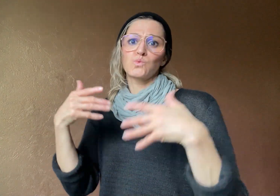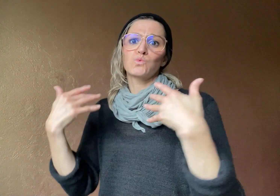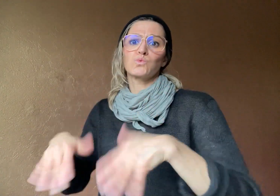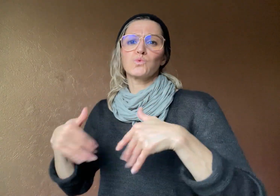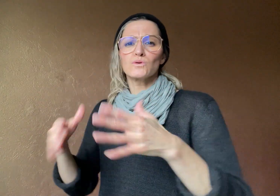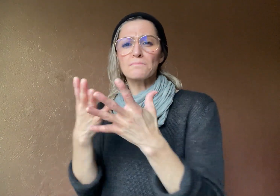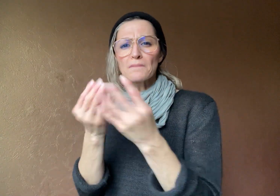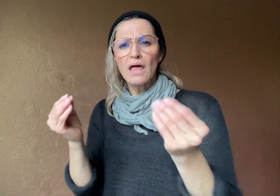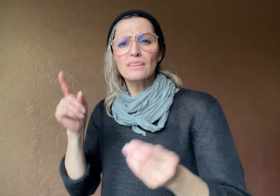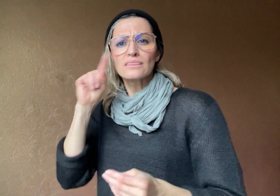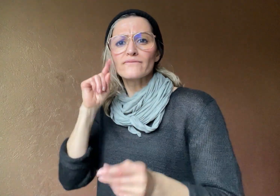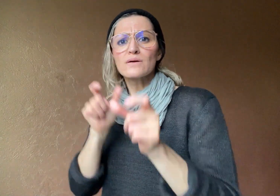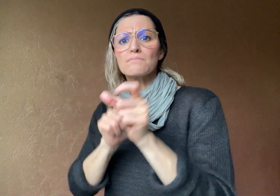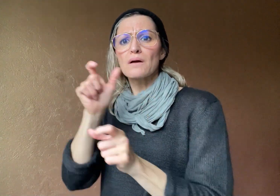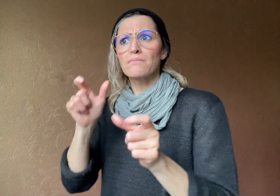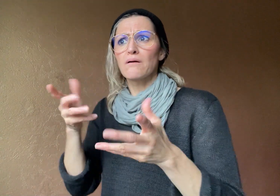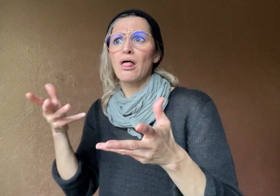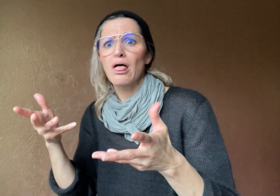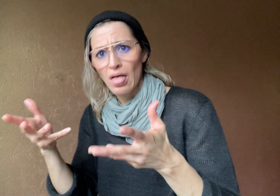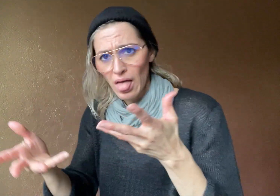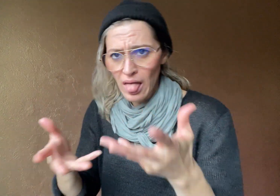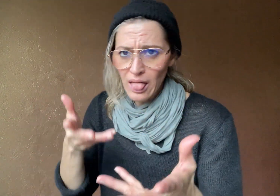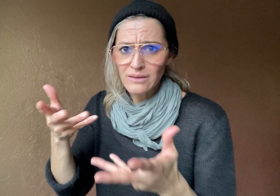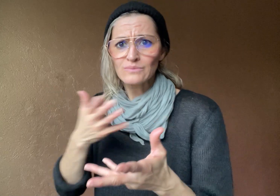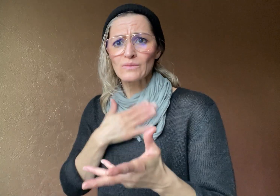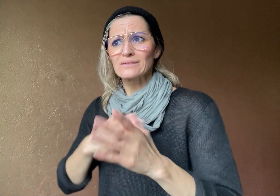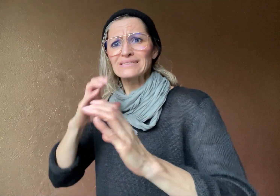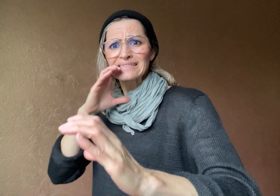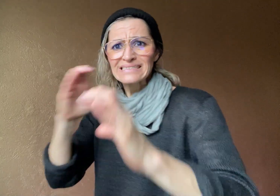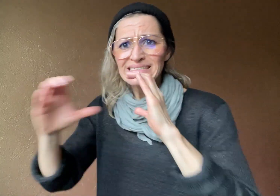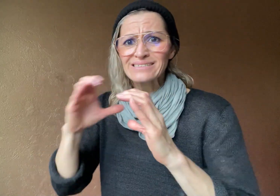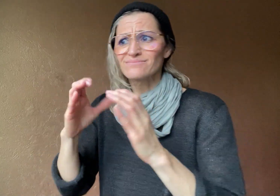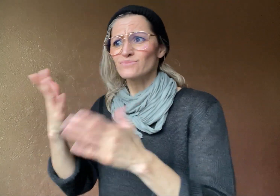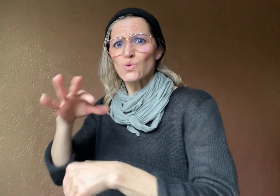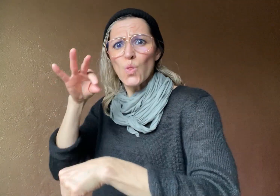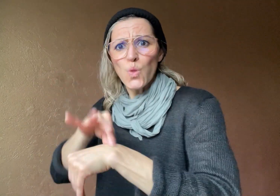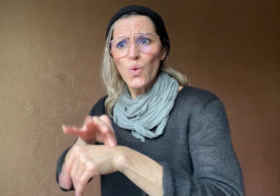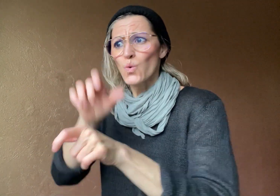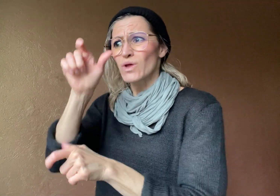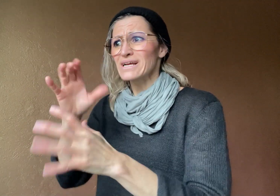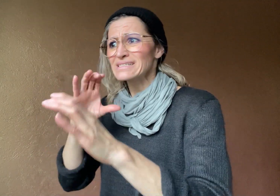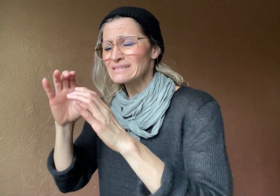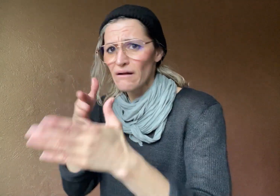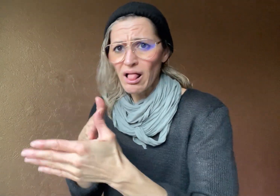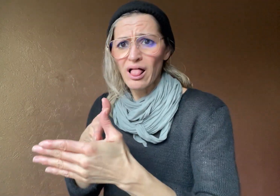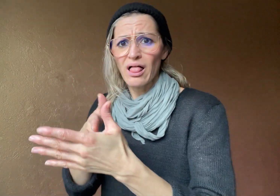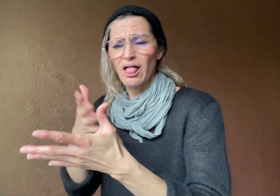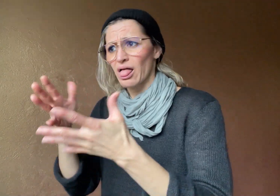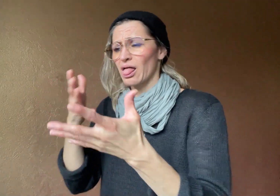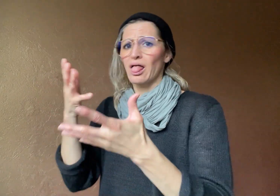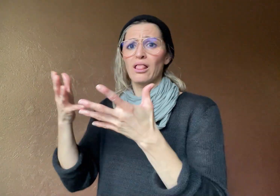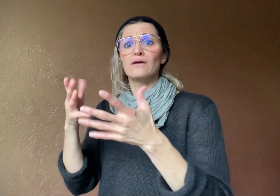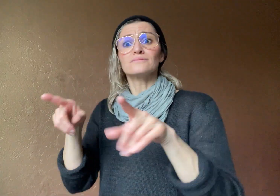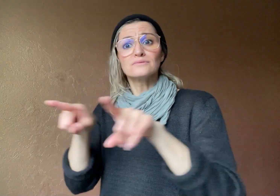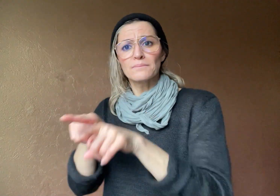This left many Deaf people struggling to communicate